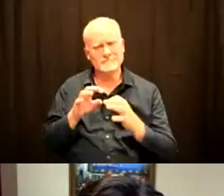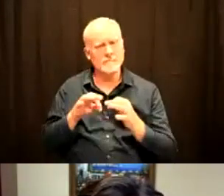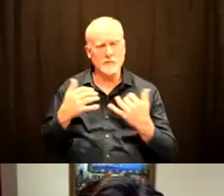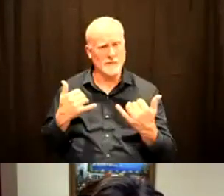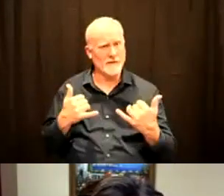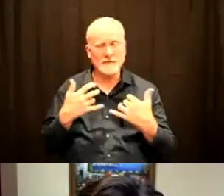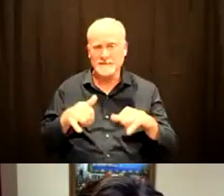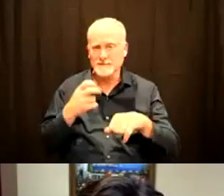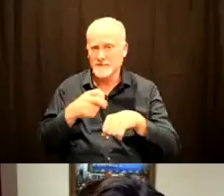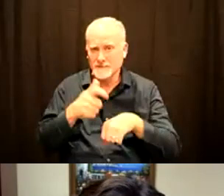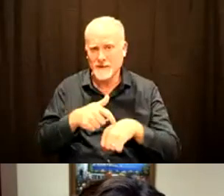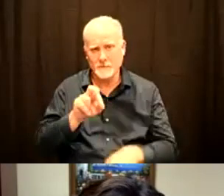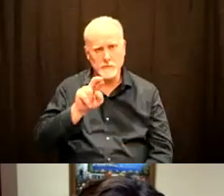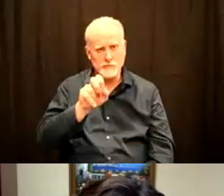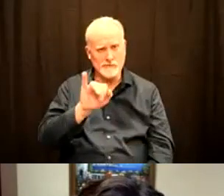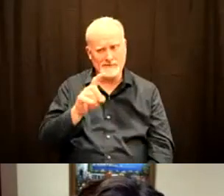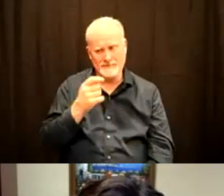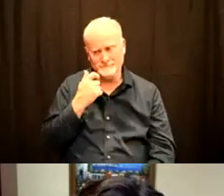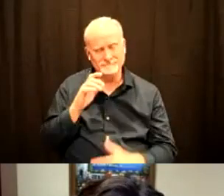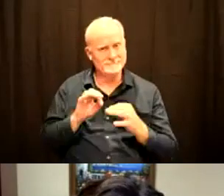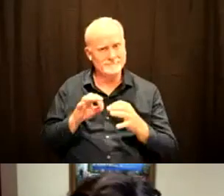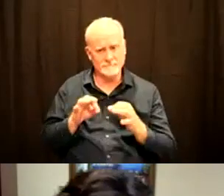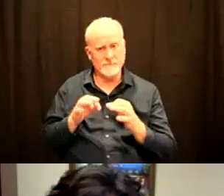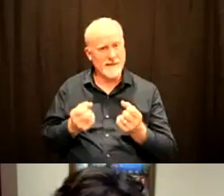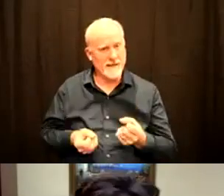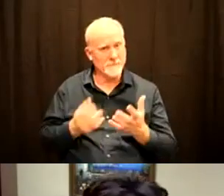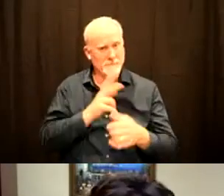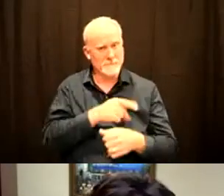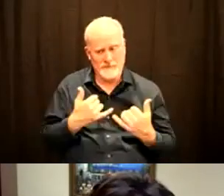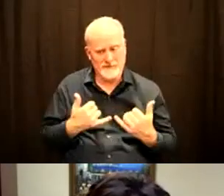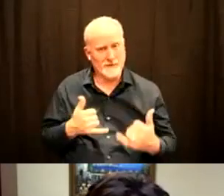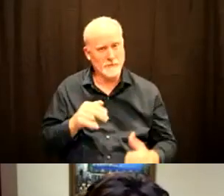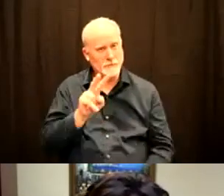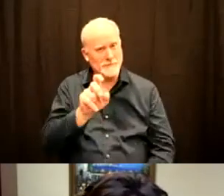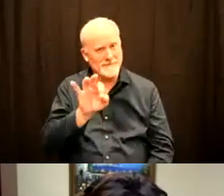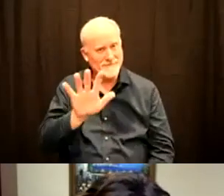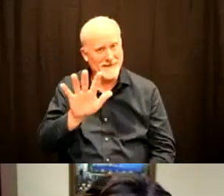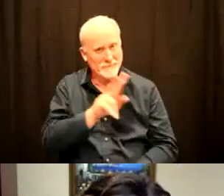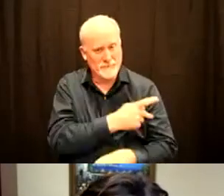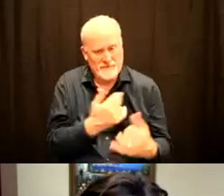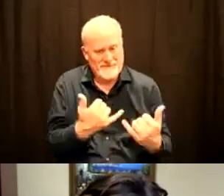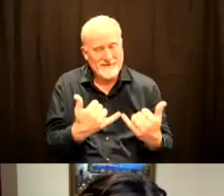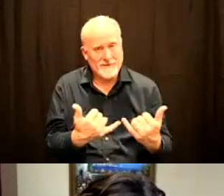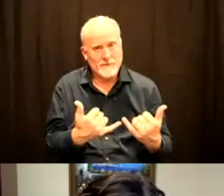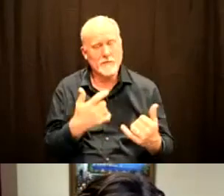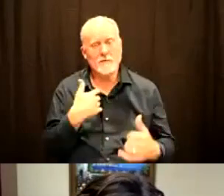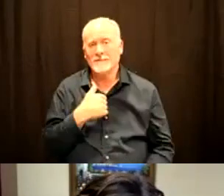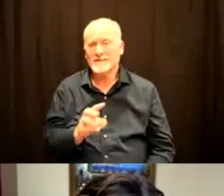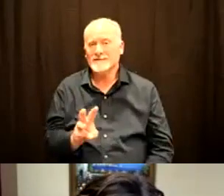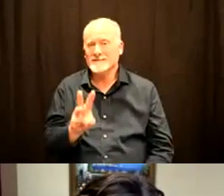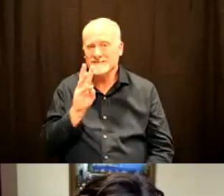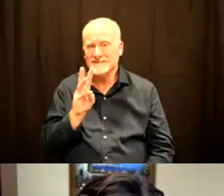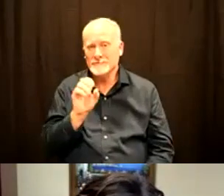reid counted the number of patients we have at 295 we have six medical surge teams so i really